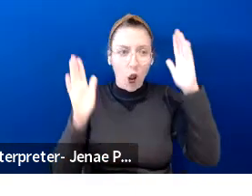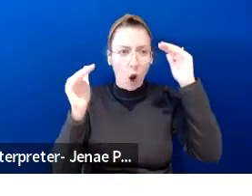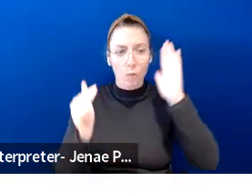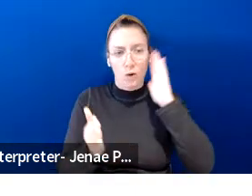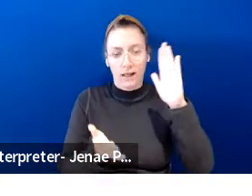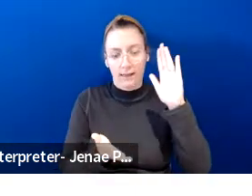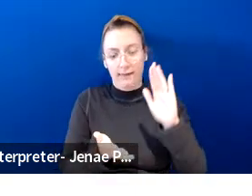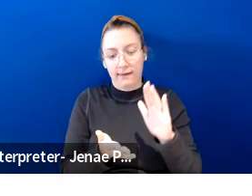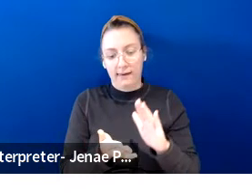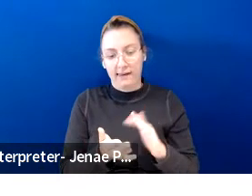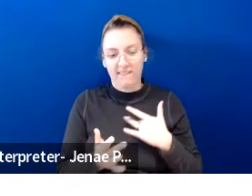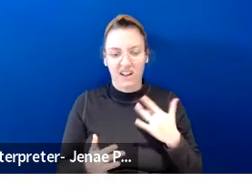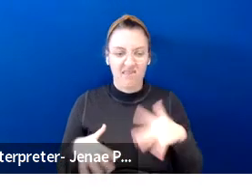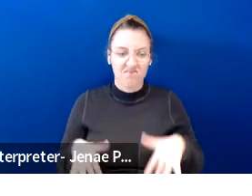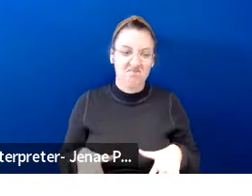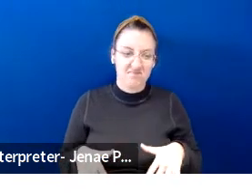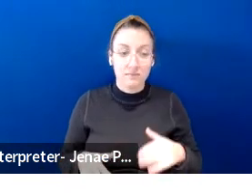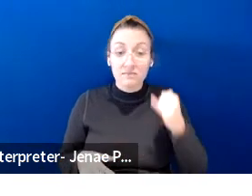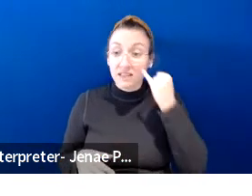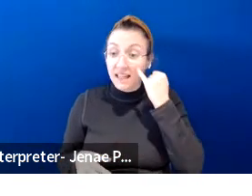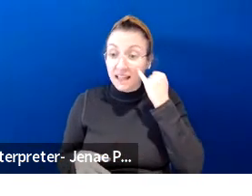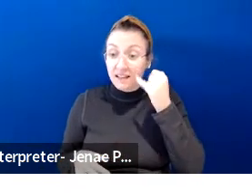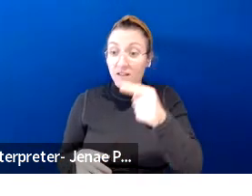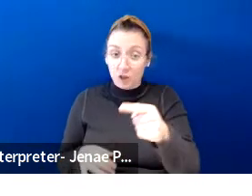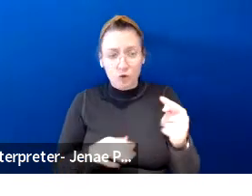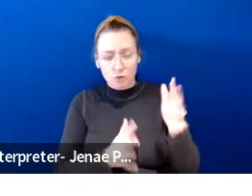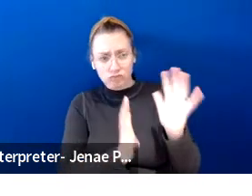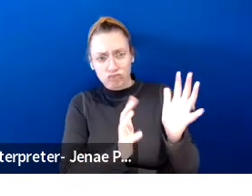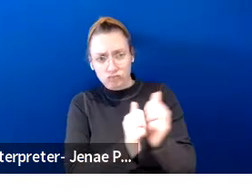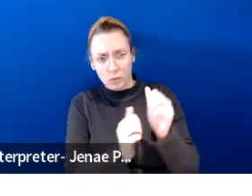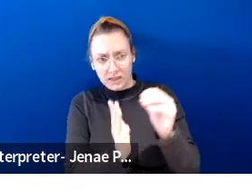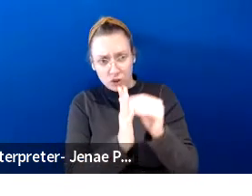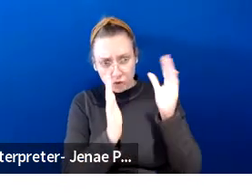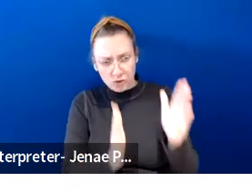And so if you're noticing, if you're talking as you're talking with our students and you're noticing they're not really